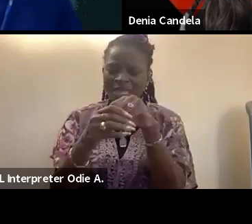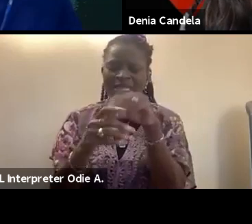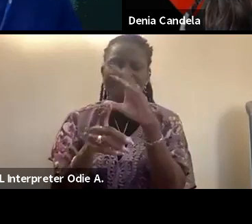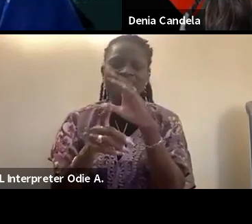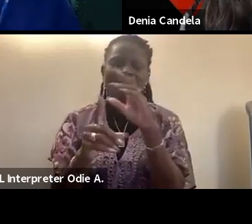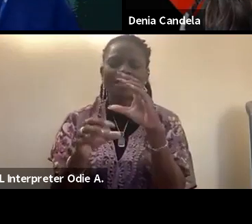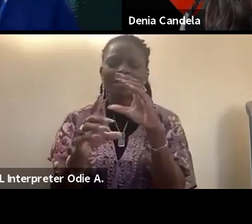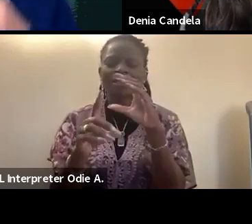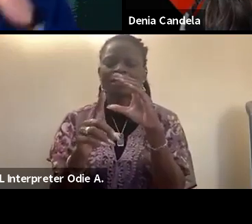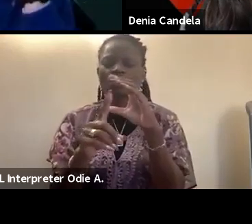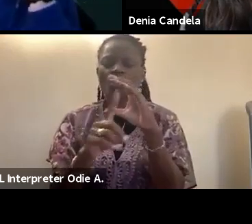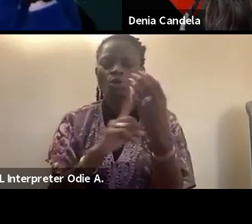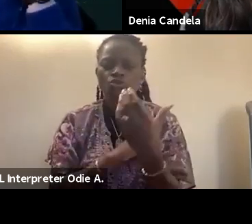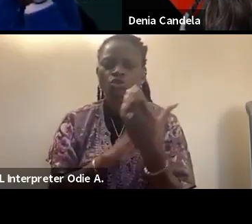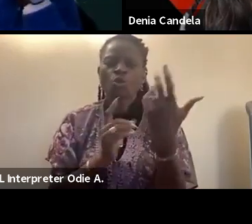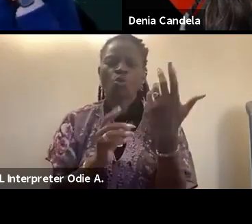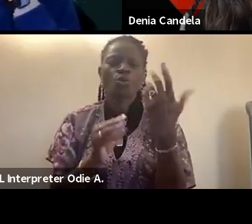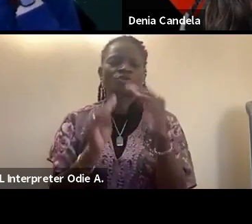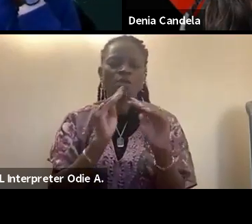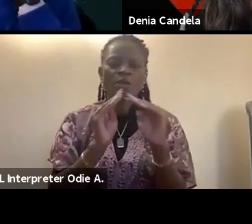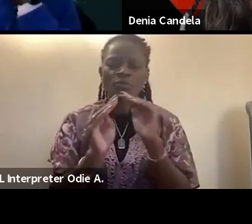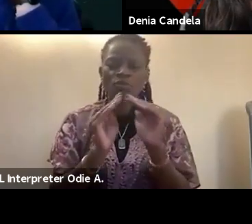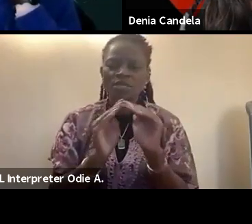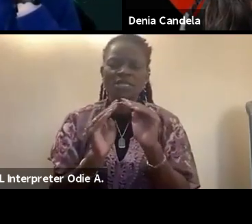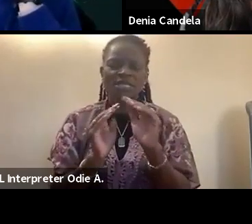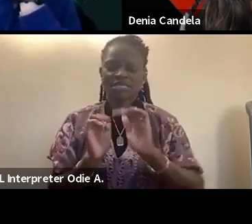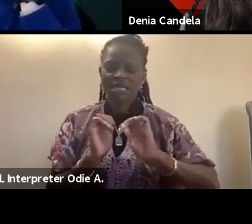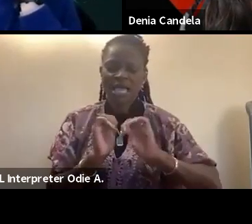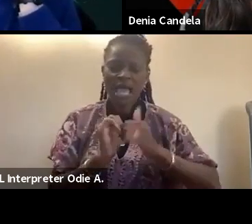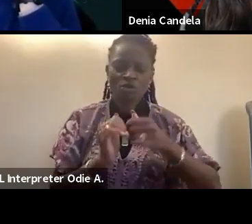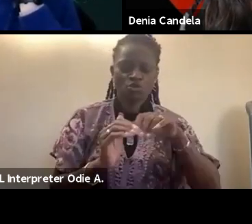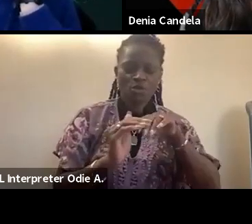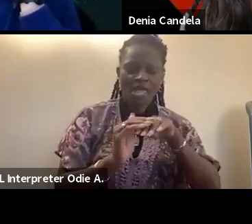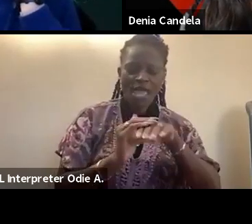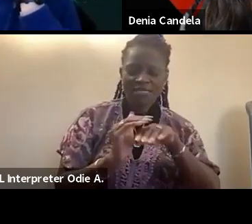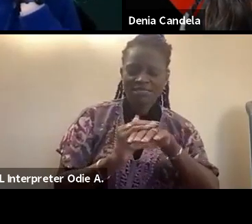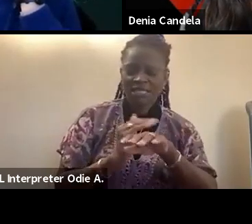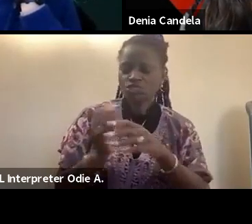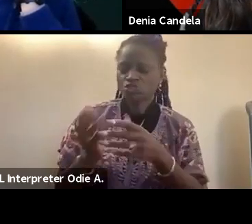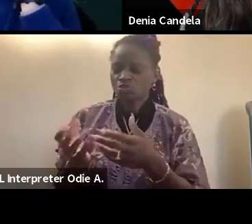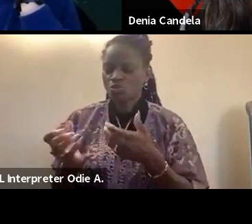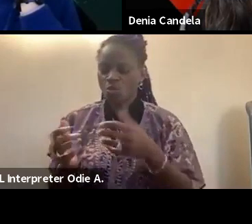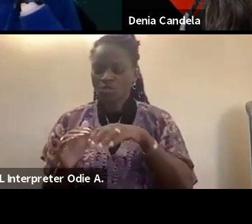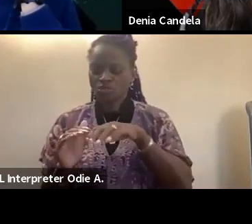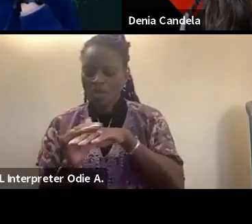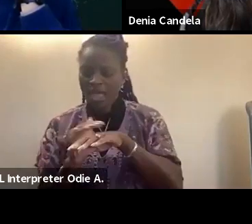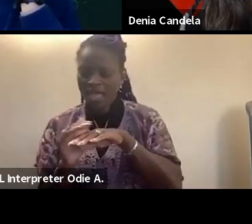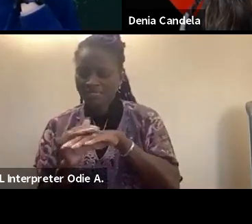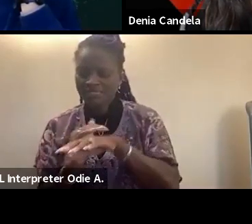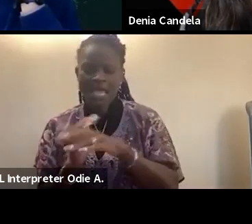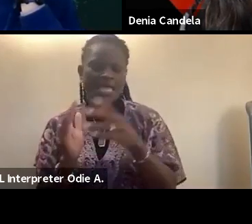in accessing or thinking about how to access vaccines or even wanting to. And so we address that through